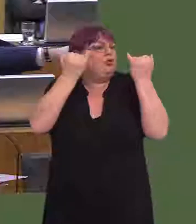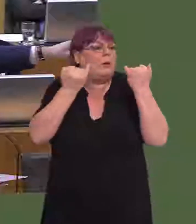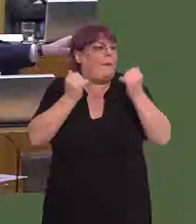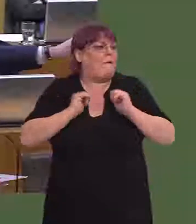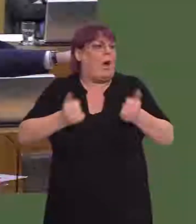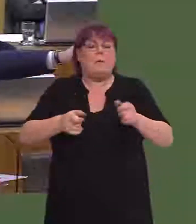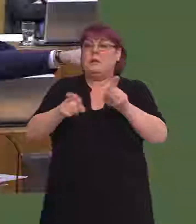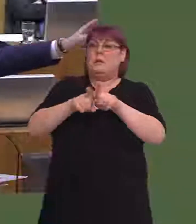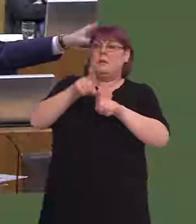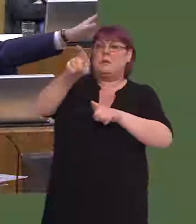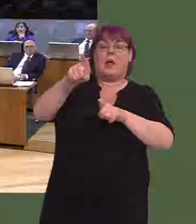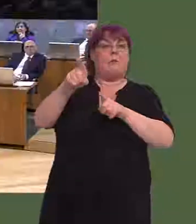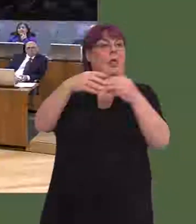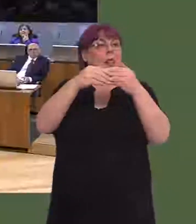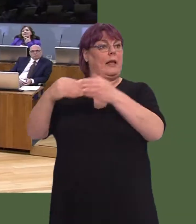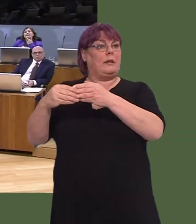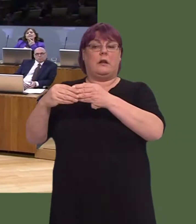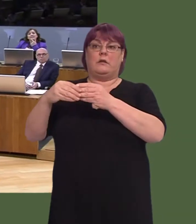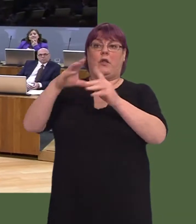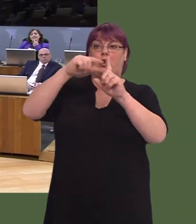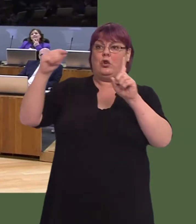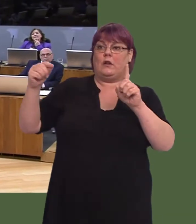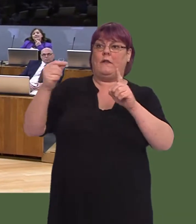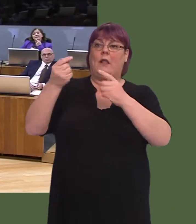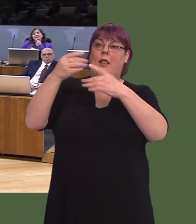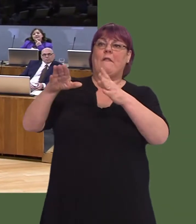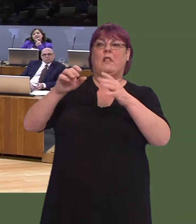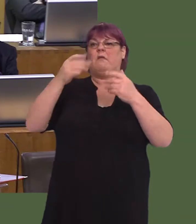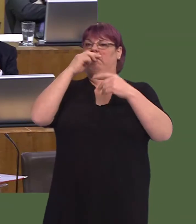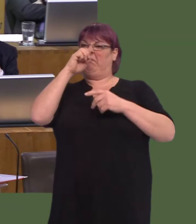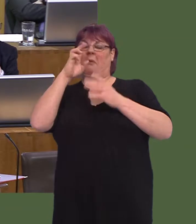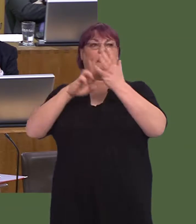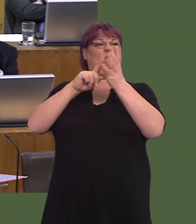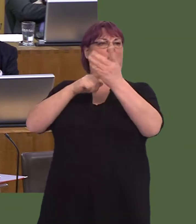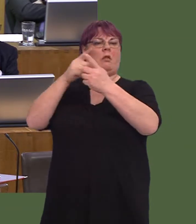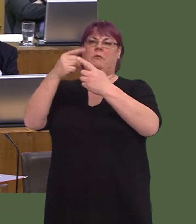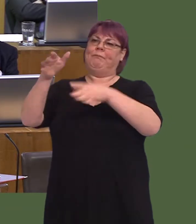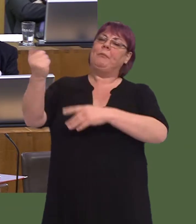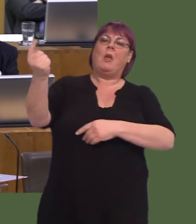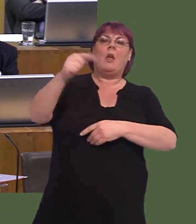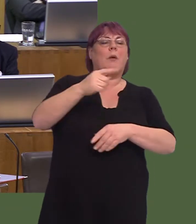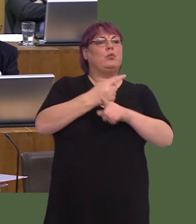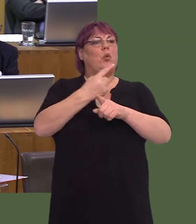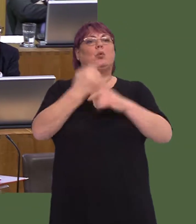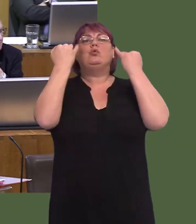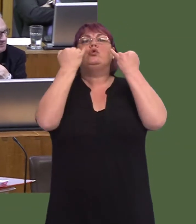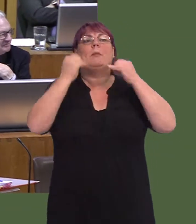can join him, actually, and get away from the Vale and his acres in the Valeóand go and talk to the farmers there, the sheep farmers, and say to them, 'Uncertainty is